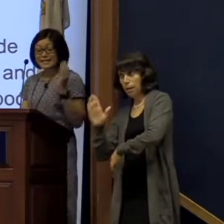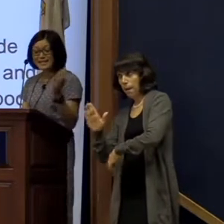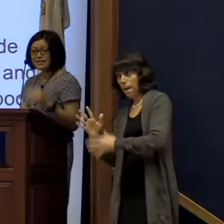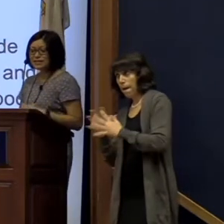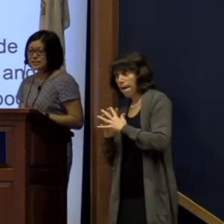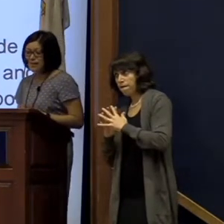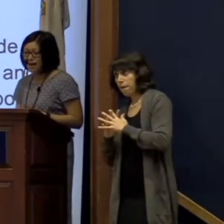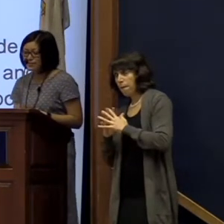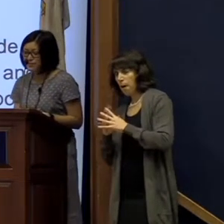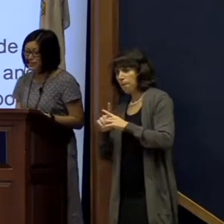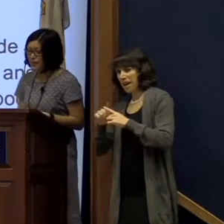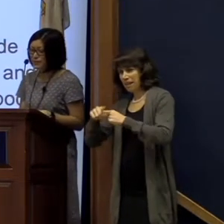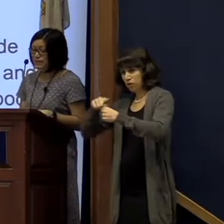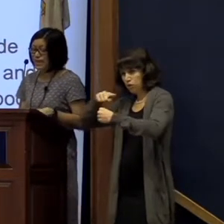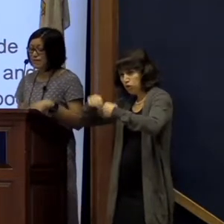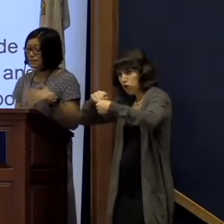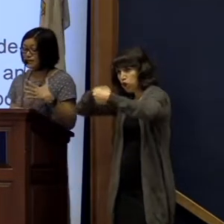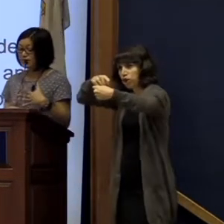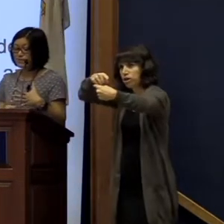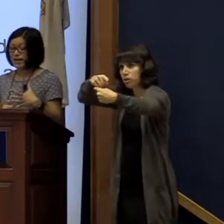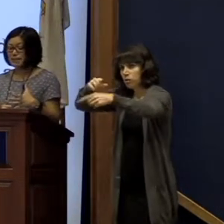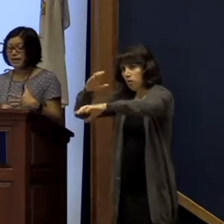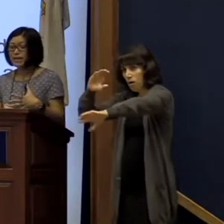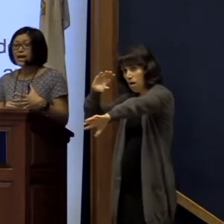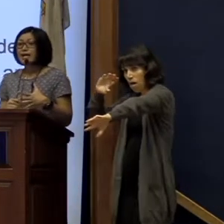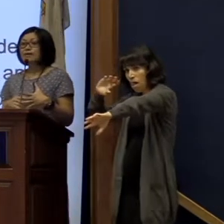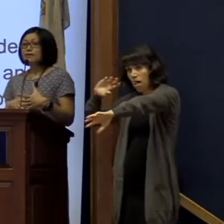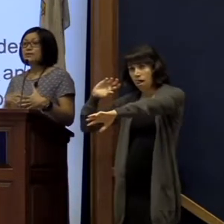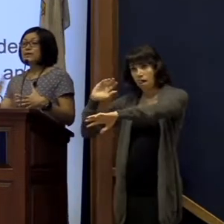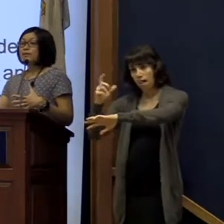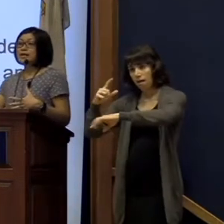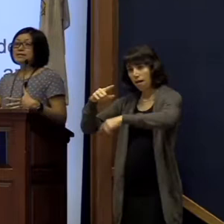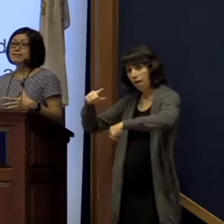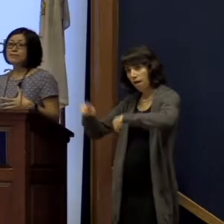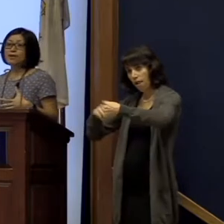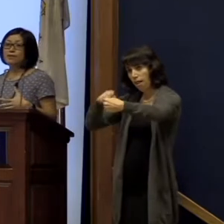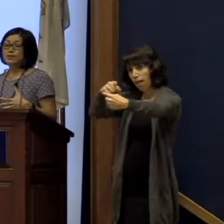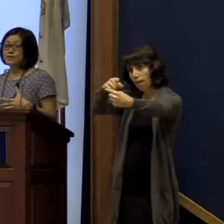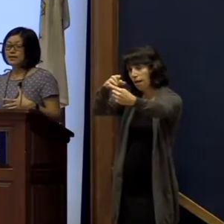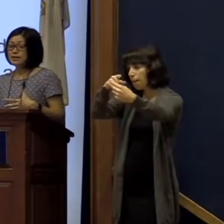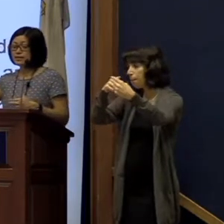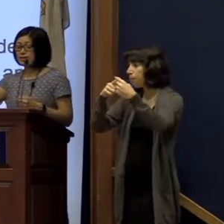Stephens mom was the one who gave him this feedback about look you want to play football with the kids in our neighborhood